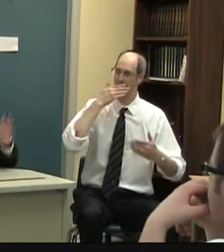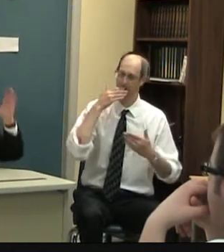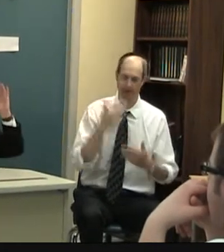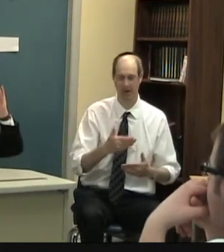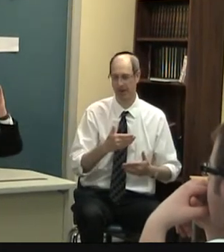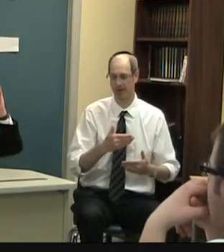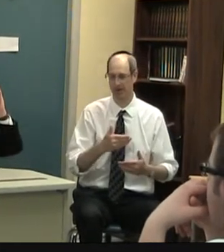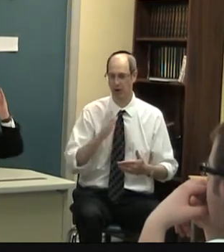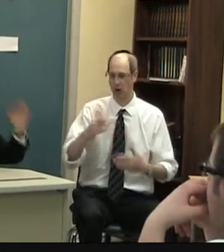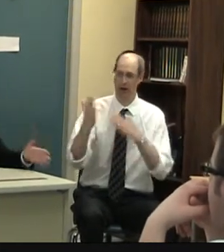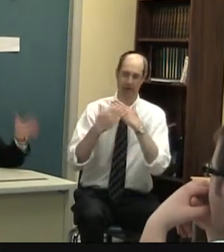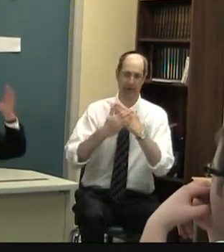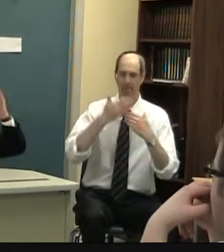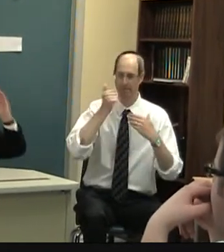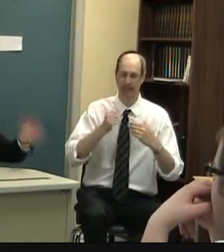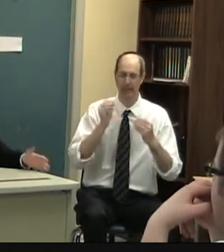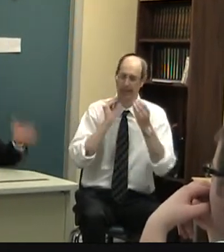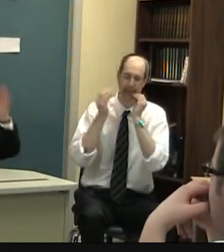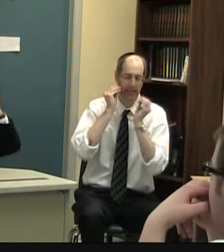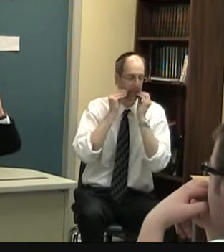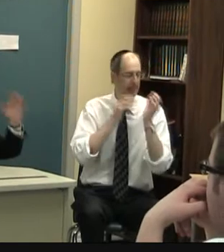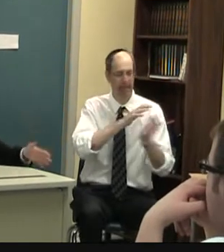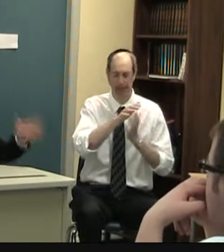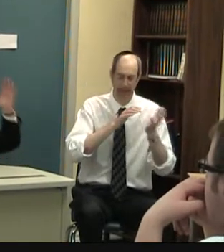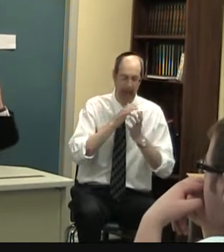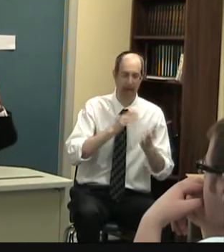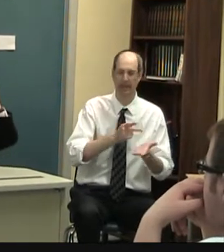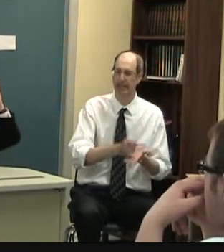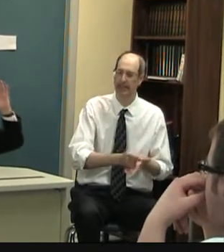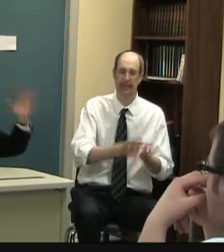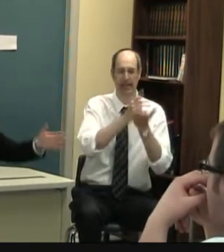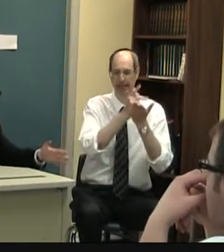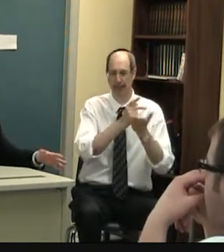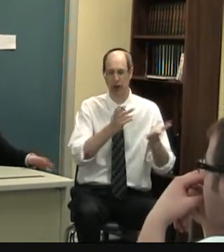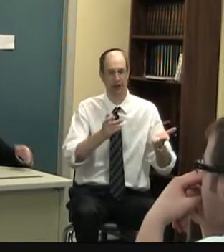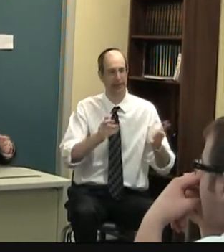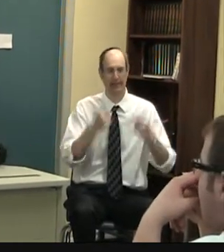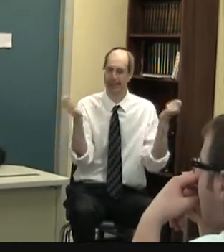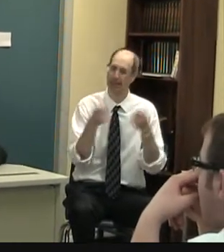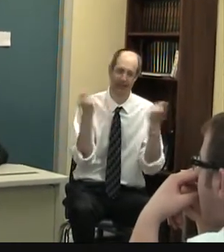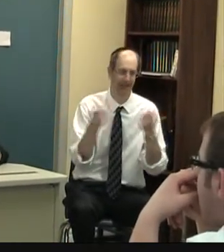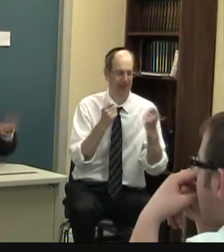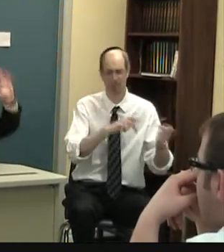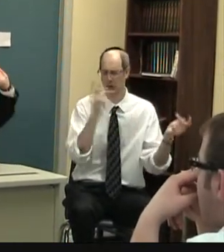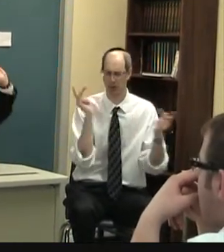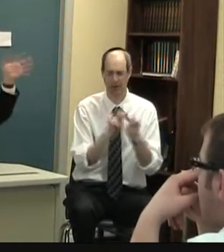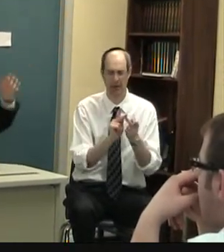and and they kiss and they laugh and he's the kiddush and and this and they're simply thinking everything is perfect and the custom goes